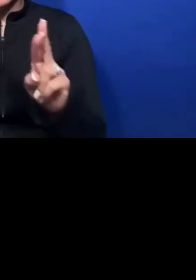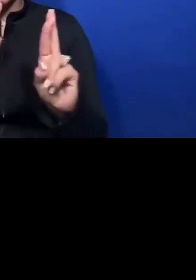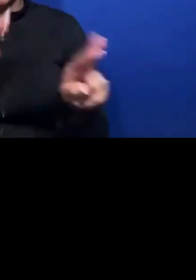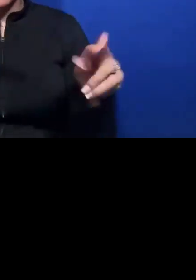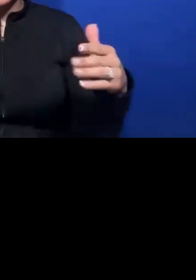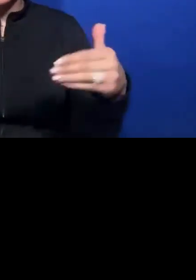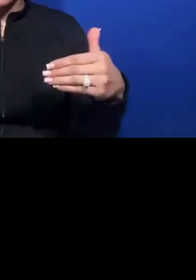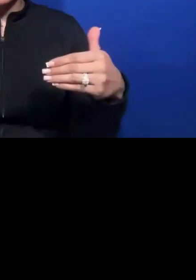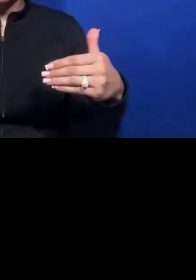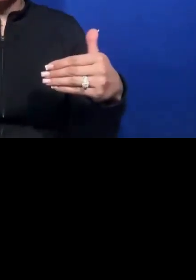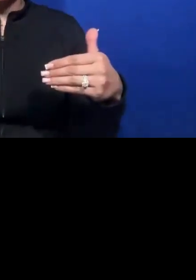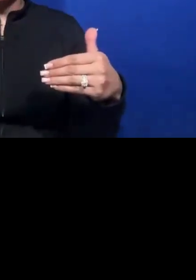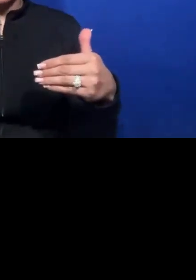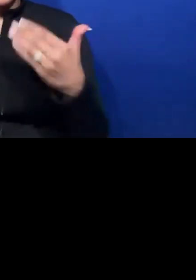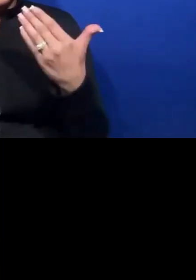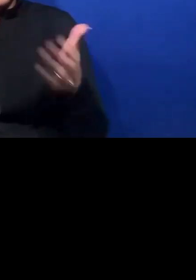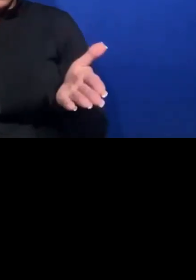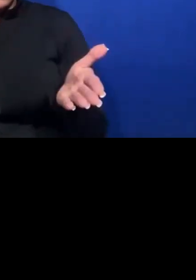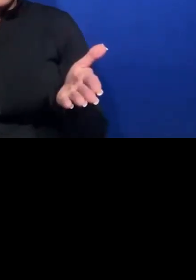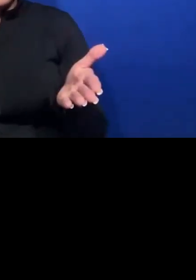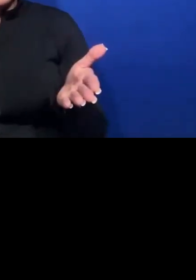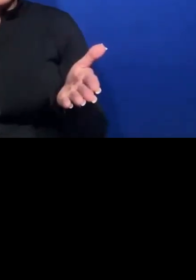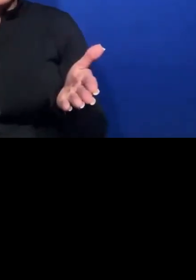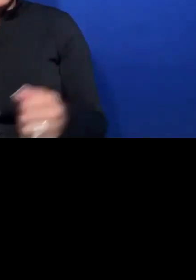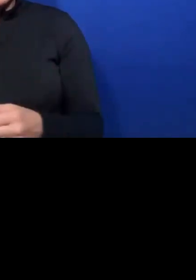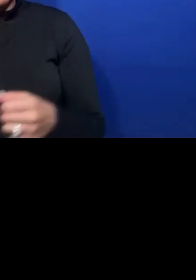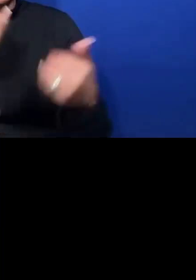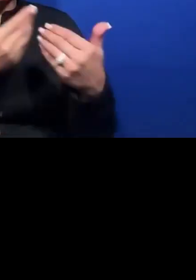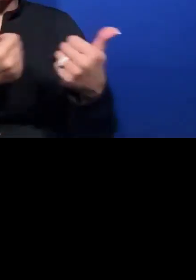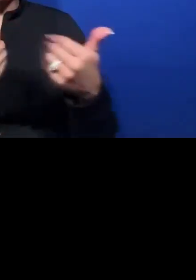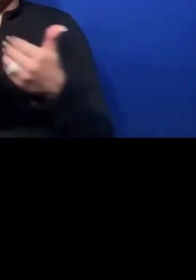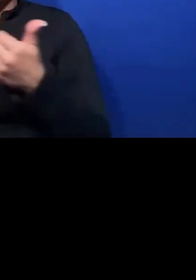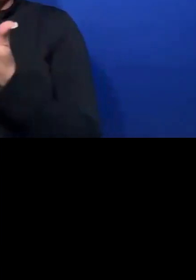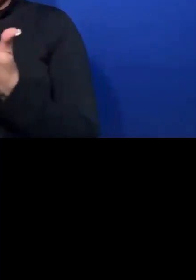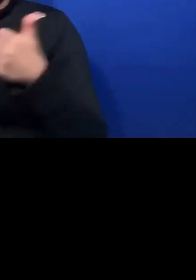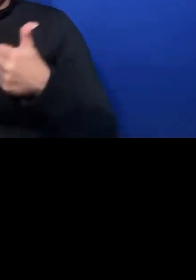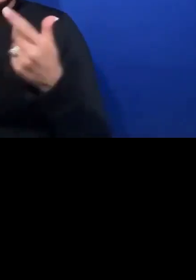I don't know that it's broken down by types of complaints that were dismissed.